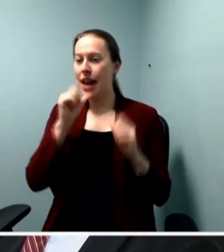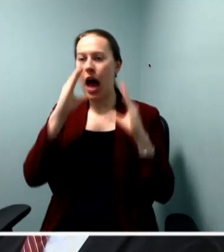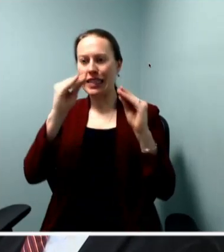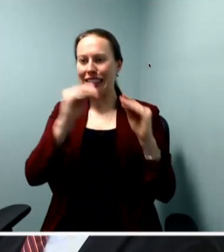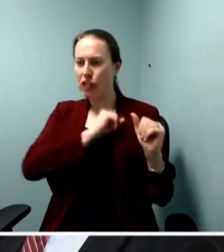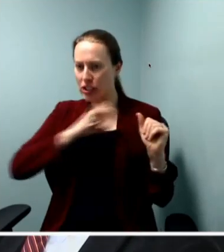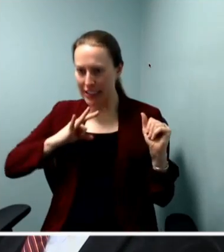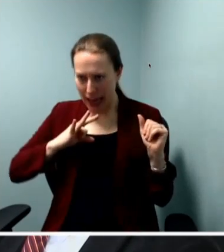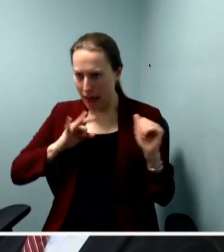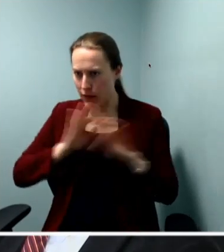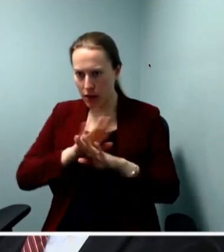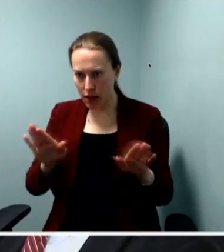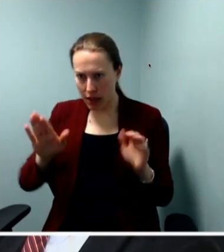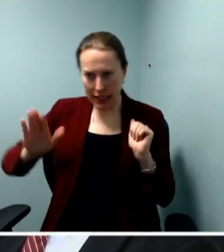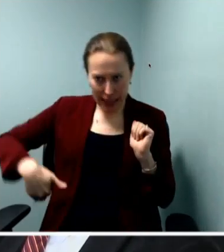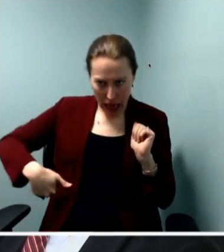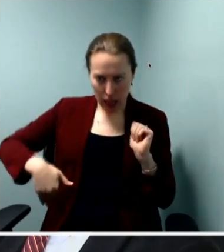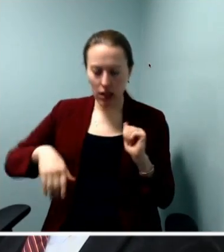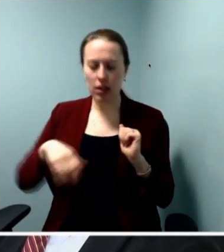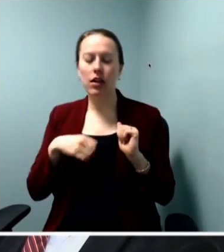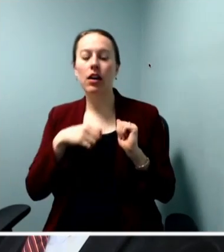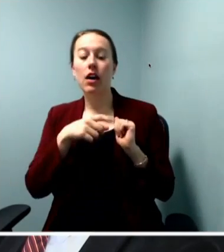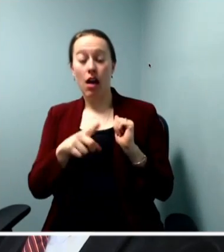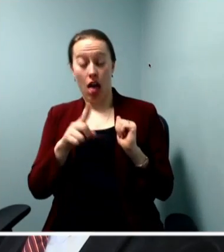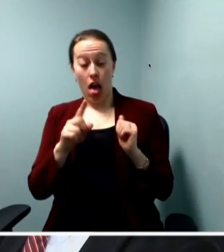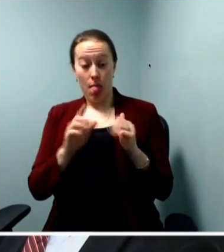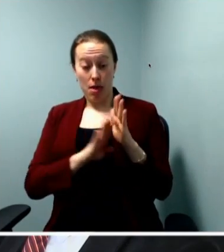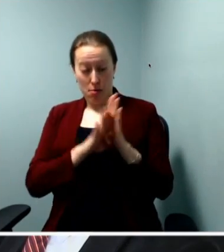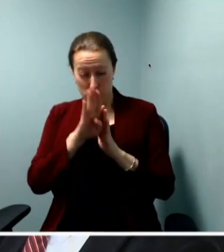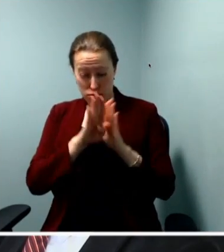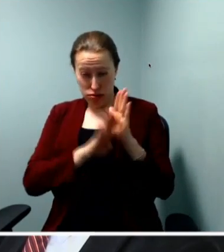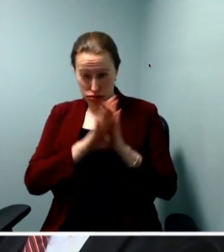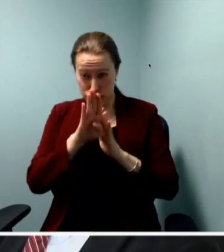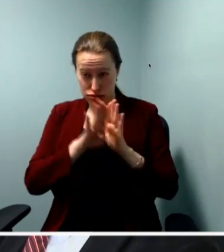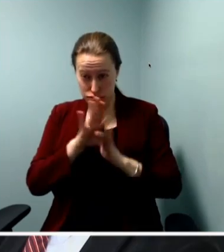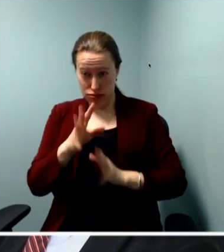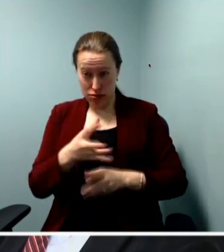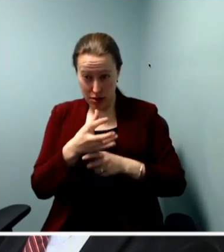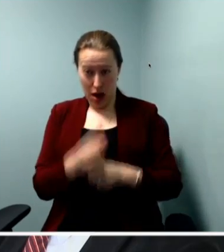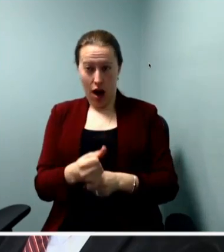And then, once they build confidence, or once they build